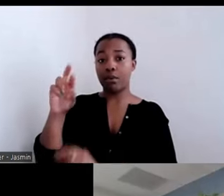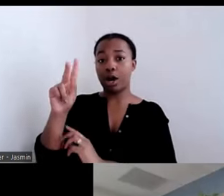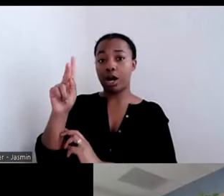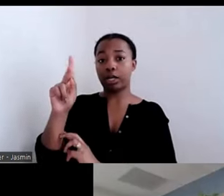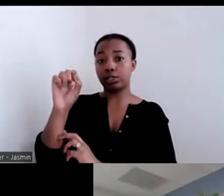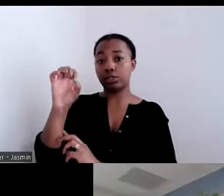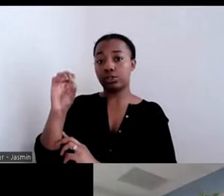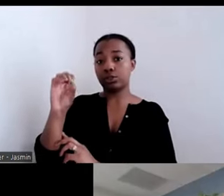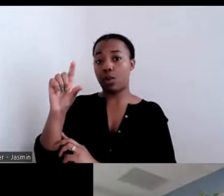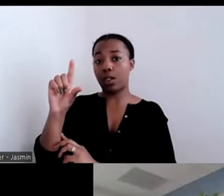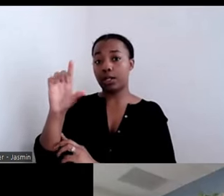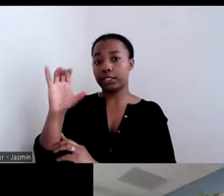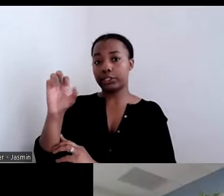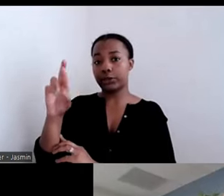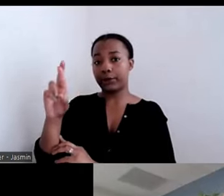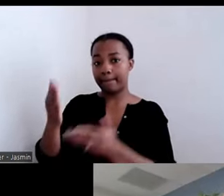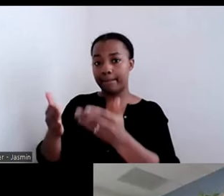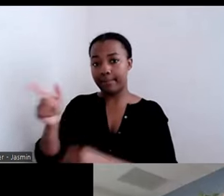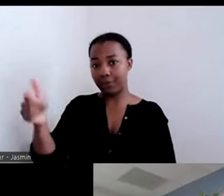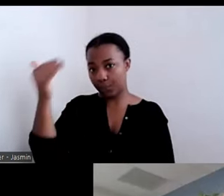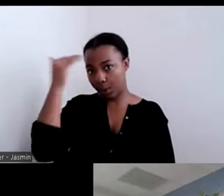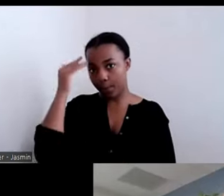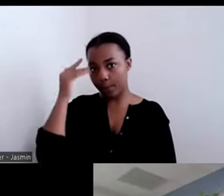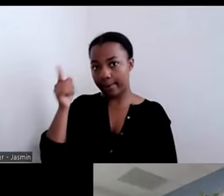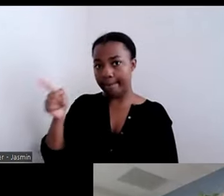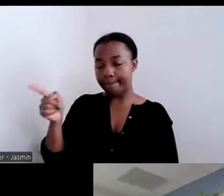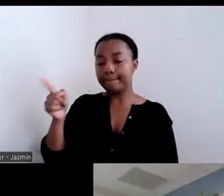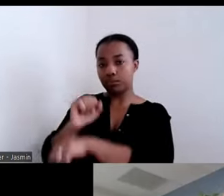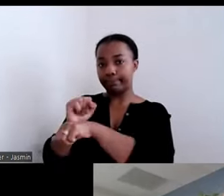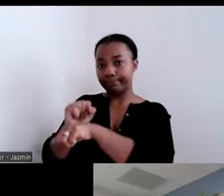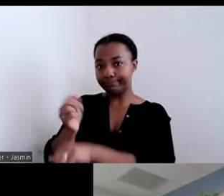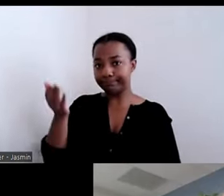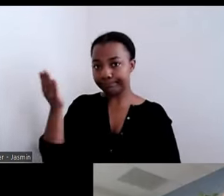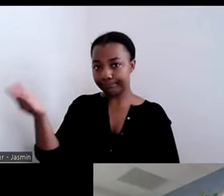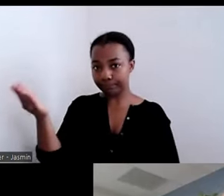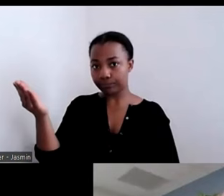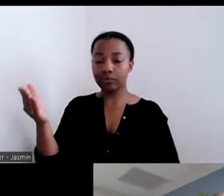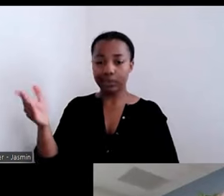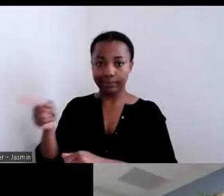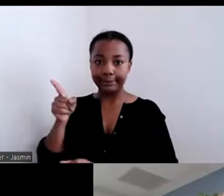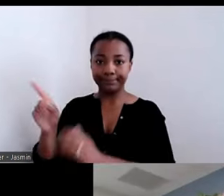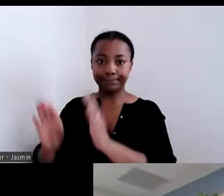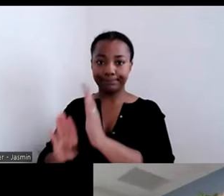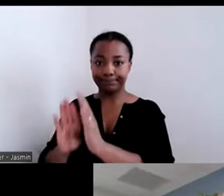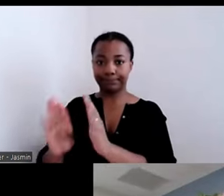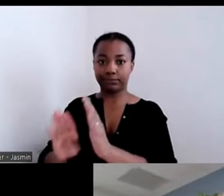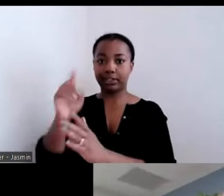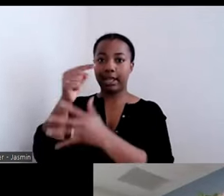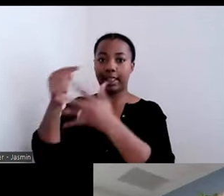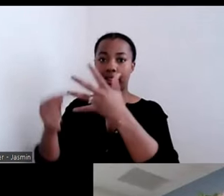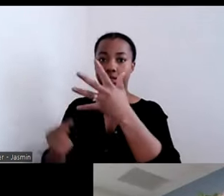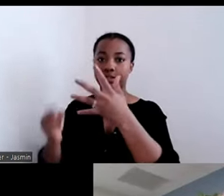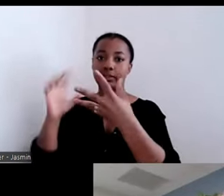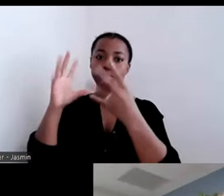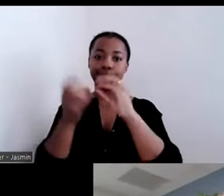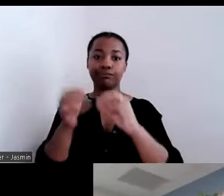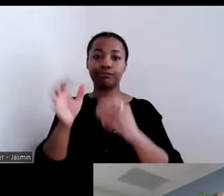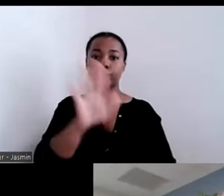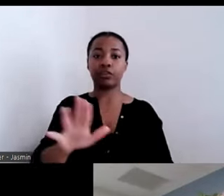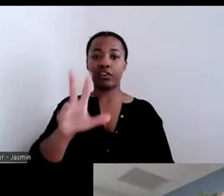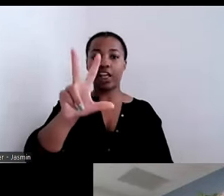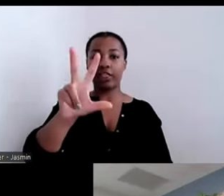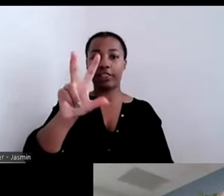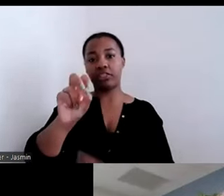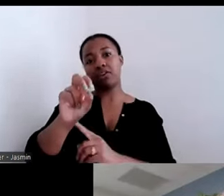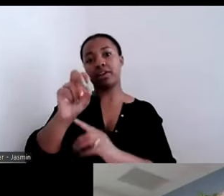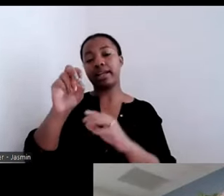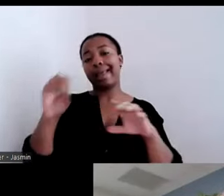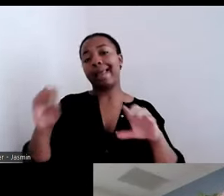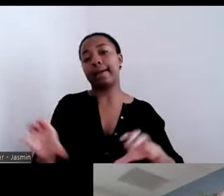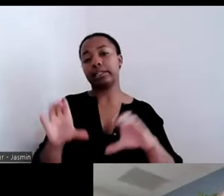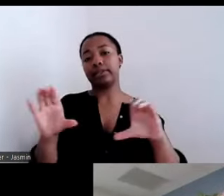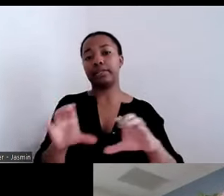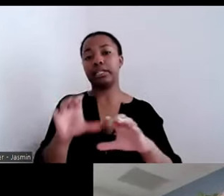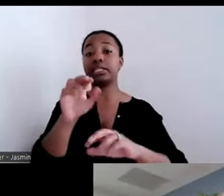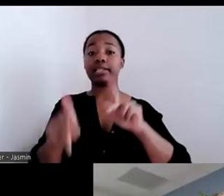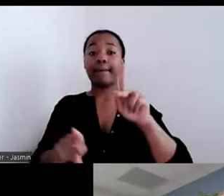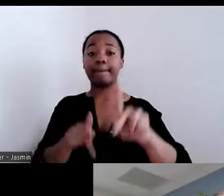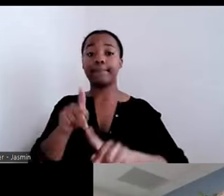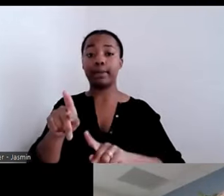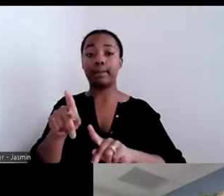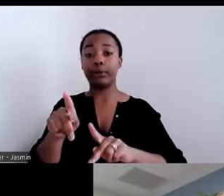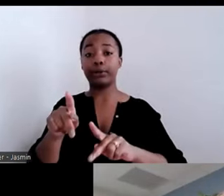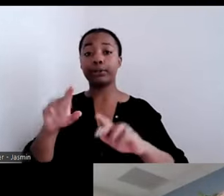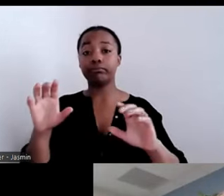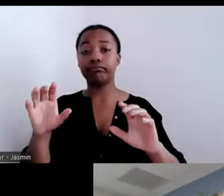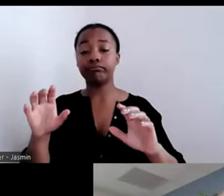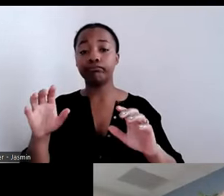before. These are about 30-some activities that people do. That you do, I do. We sit